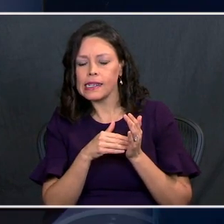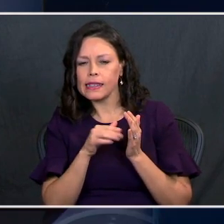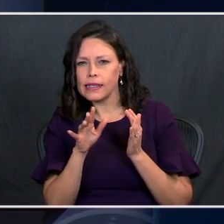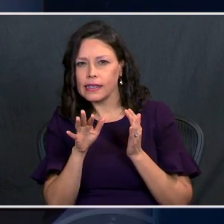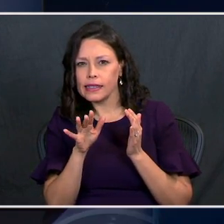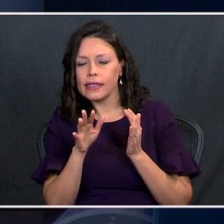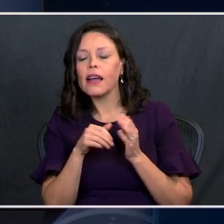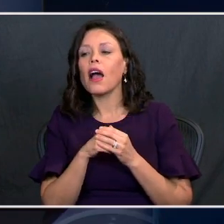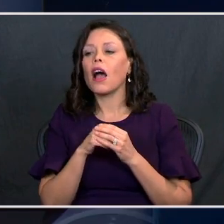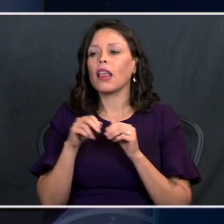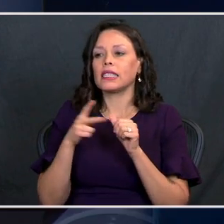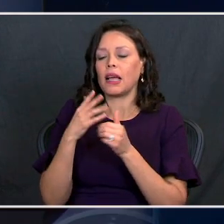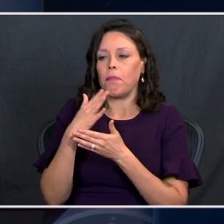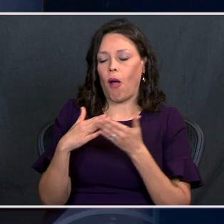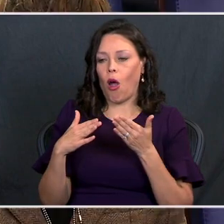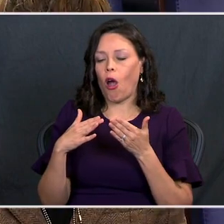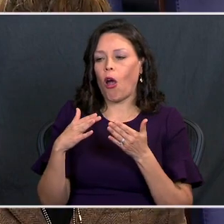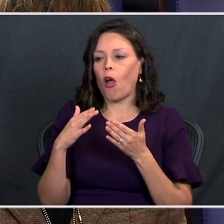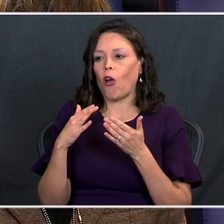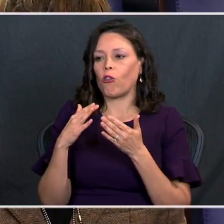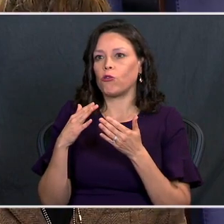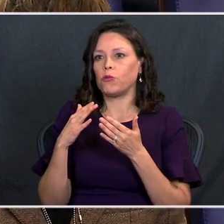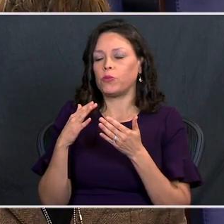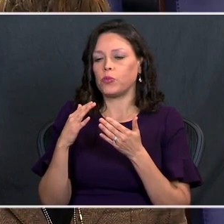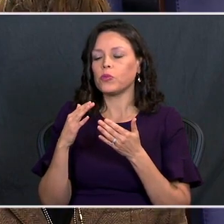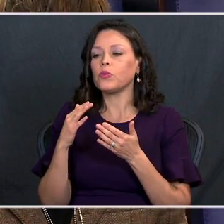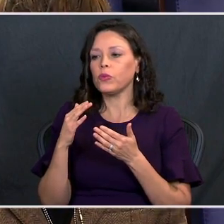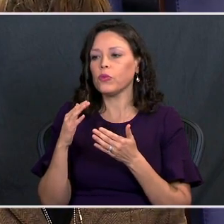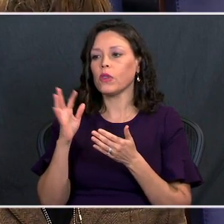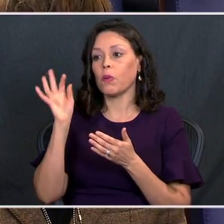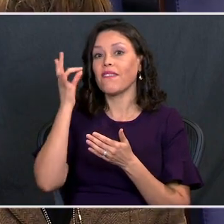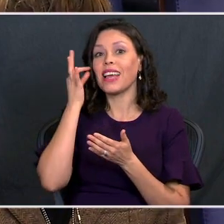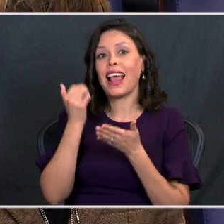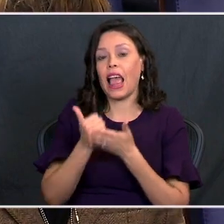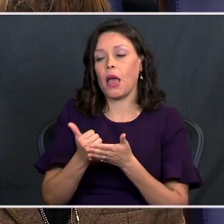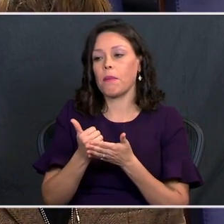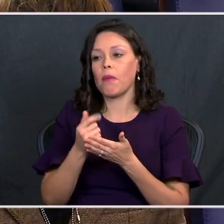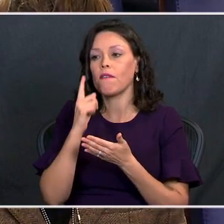The Press: Well, the second part to that question was just: Will there be any federal assistance to support states